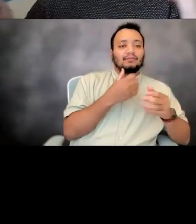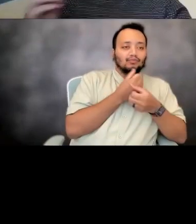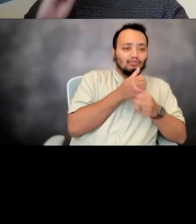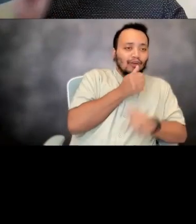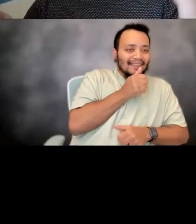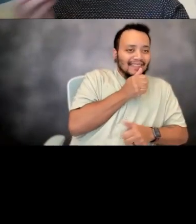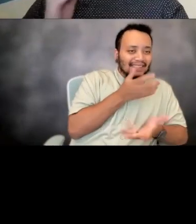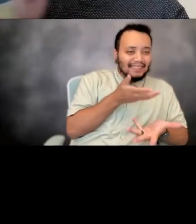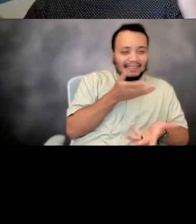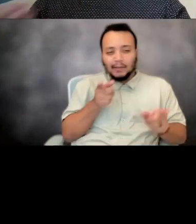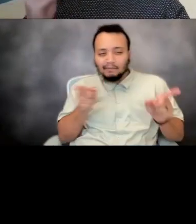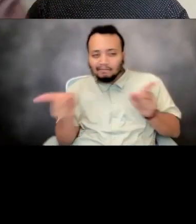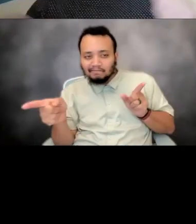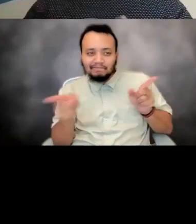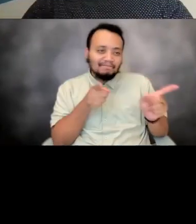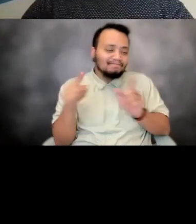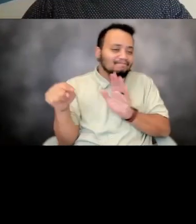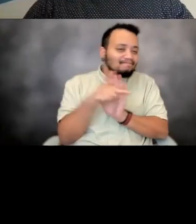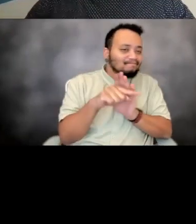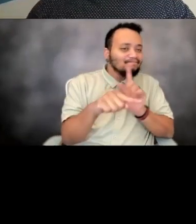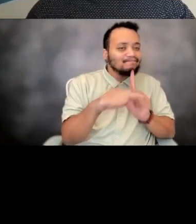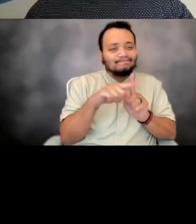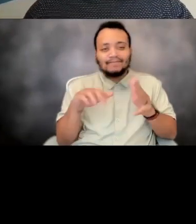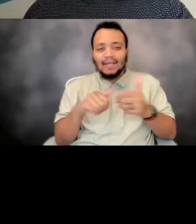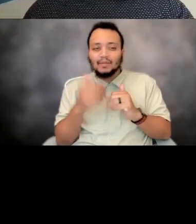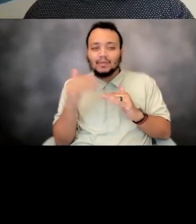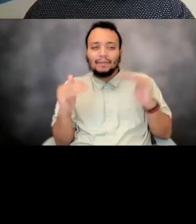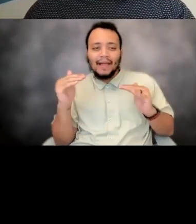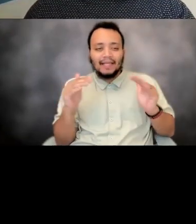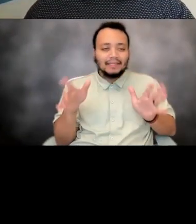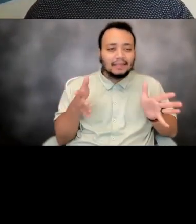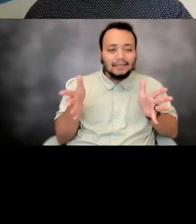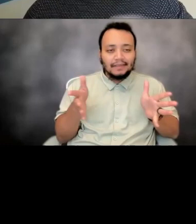And there's this constant kind of balancing process people are trying to figure out.